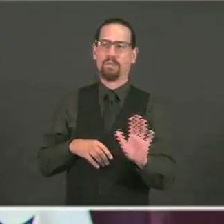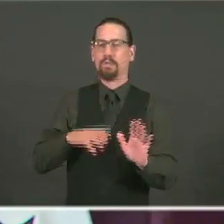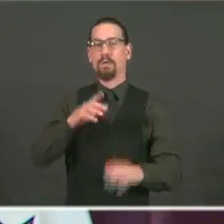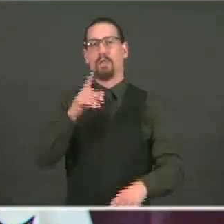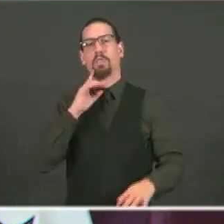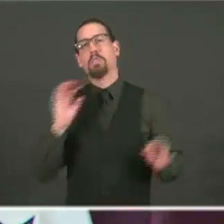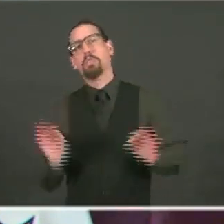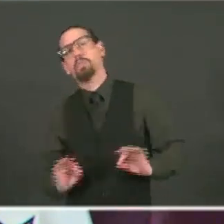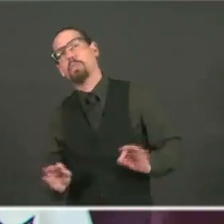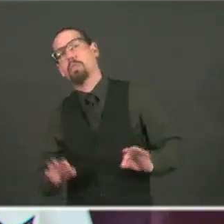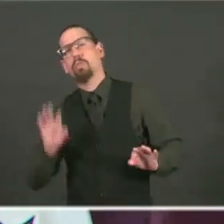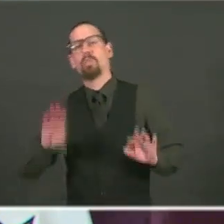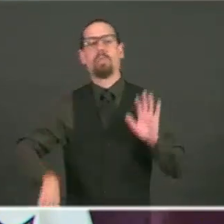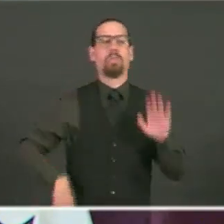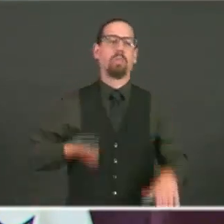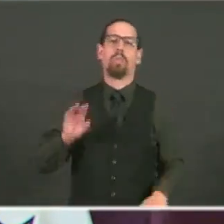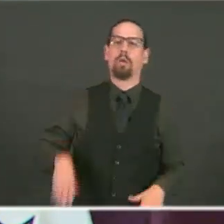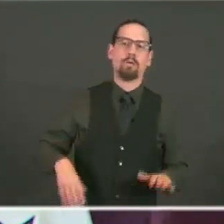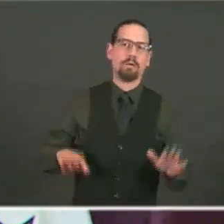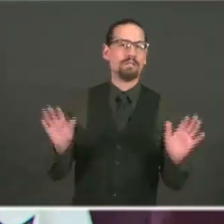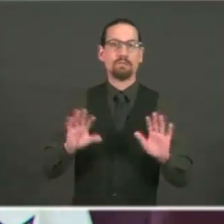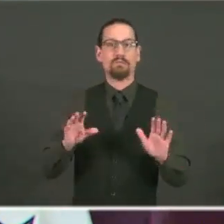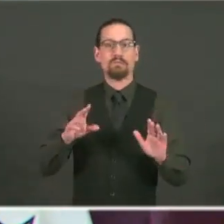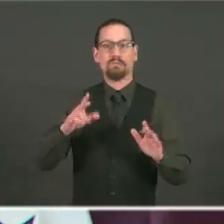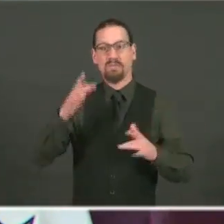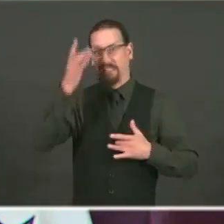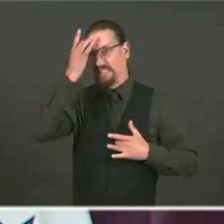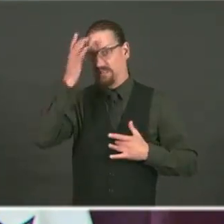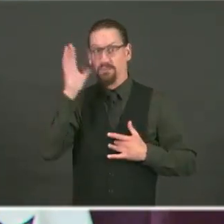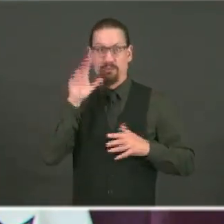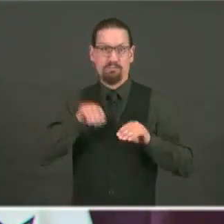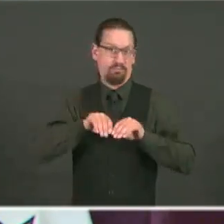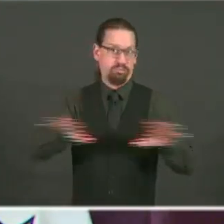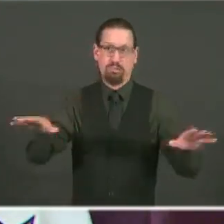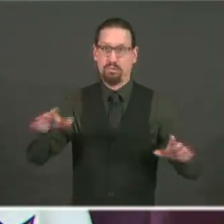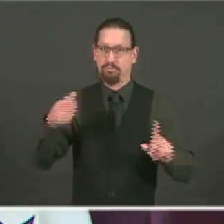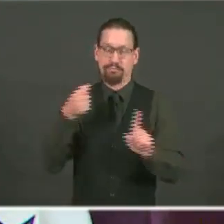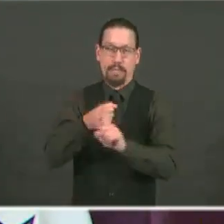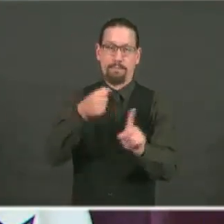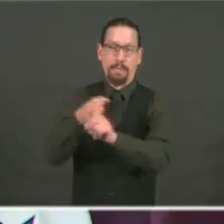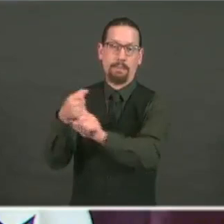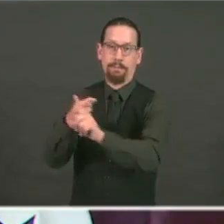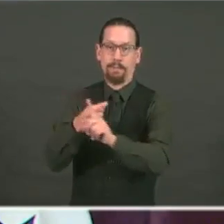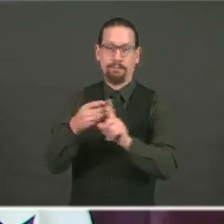BECAUSE THE MINUTE WE LET OUR GUARD DOWN, THE MINUTE WE GET